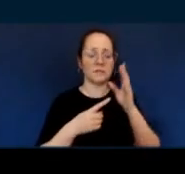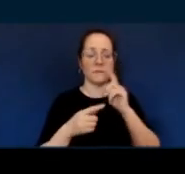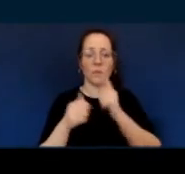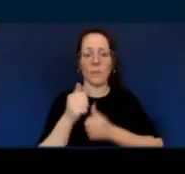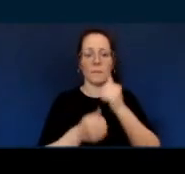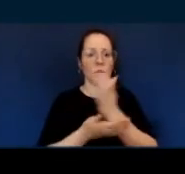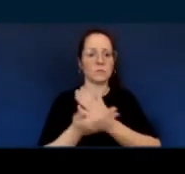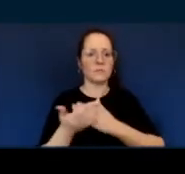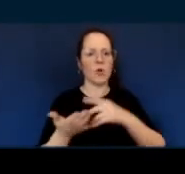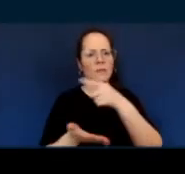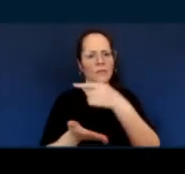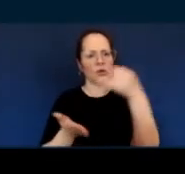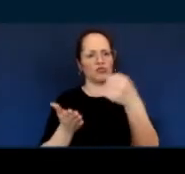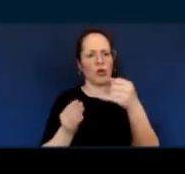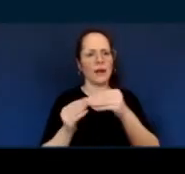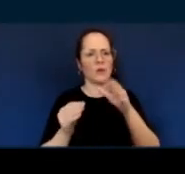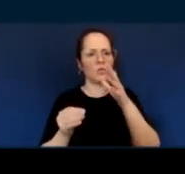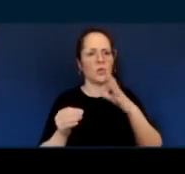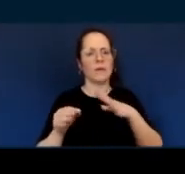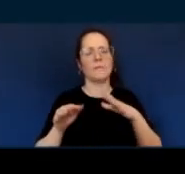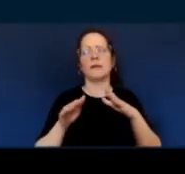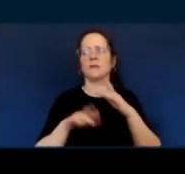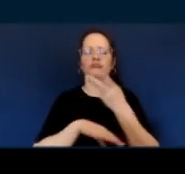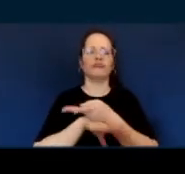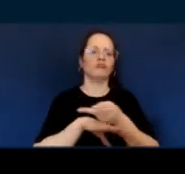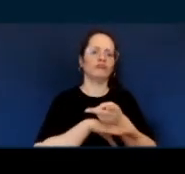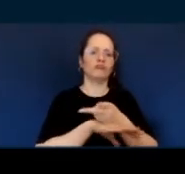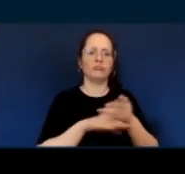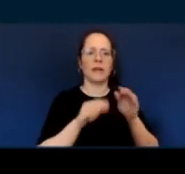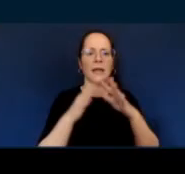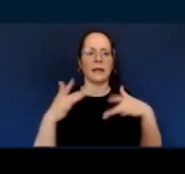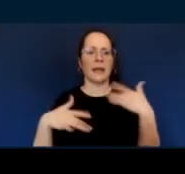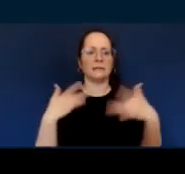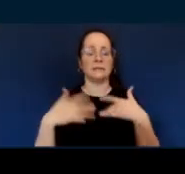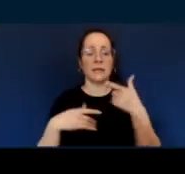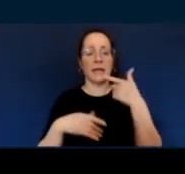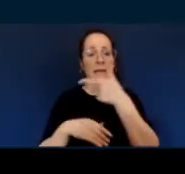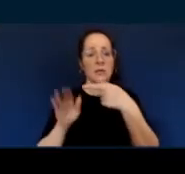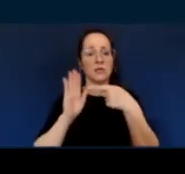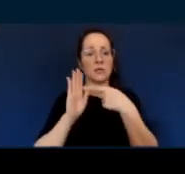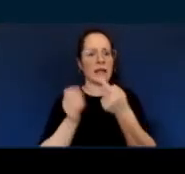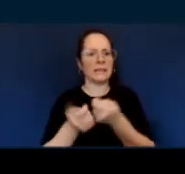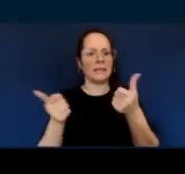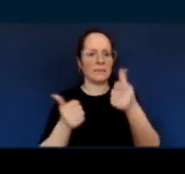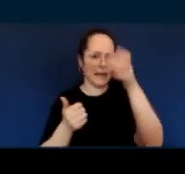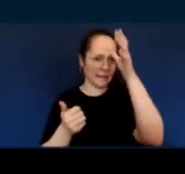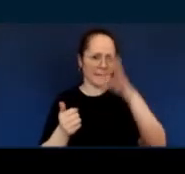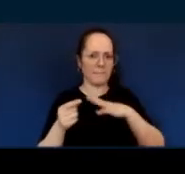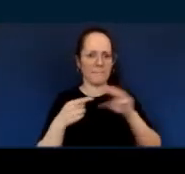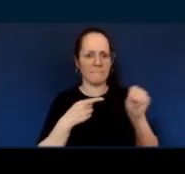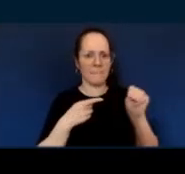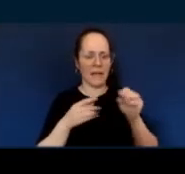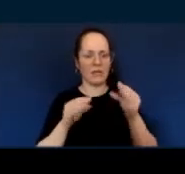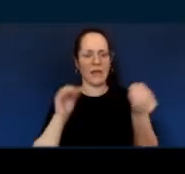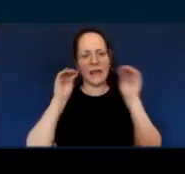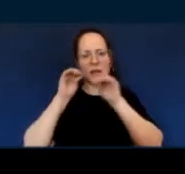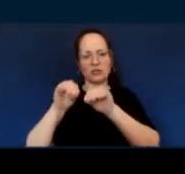BEDROOMS SWIMMING IN ECSTASY, AND ILLUSTRATIONS OF REPRODUCTIVE ANATOMY ON THE